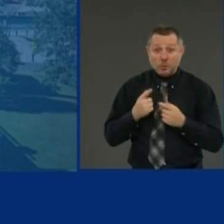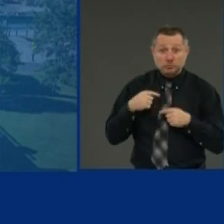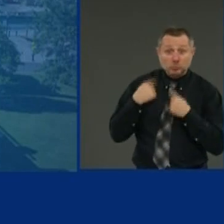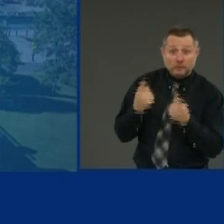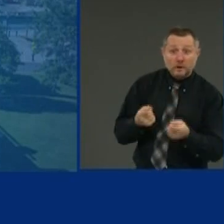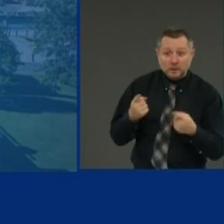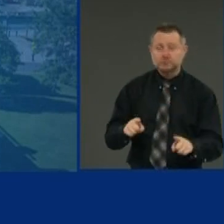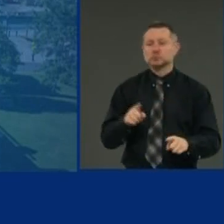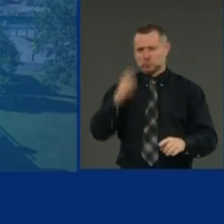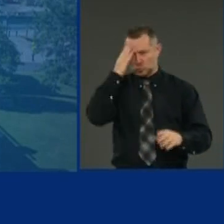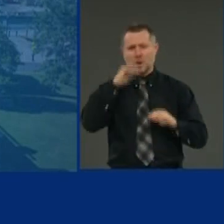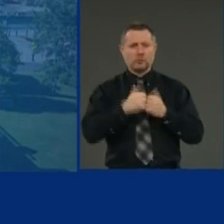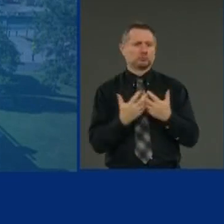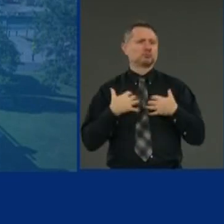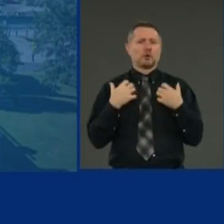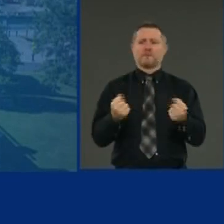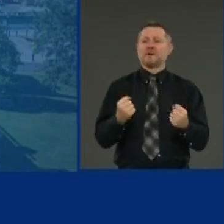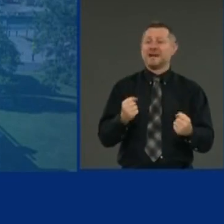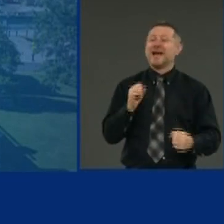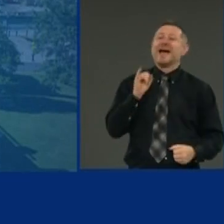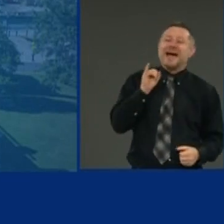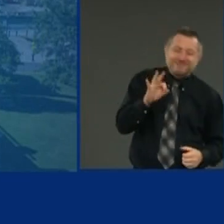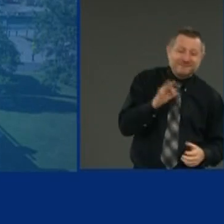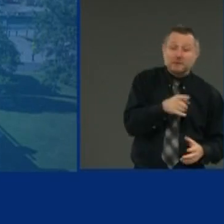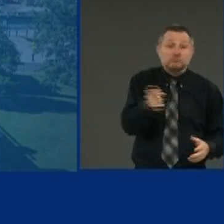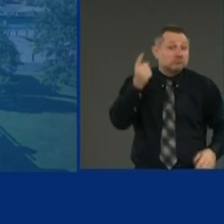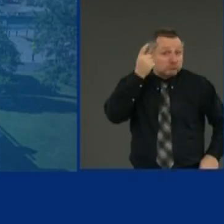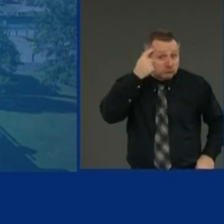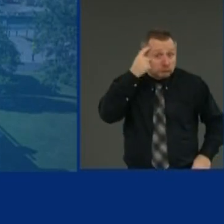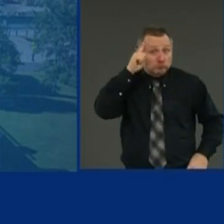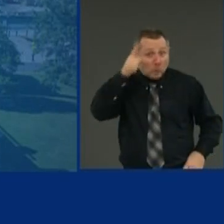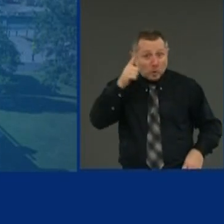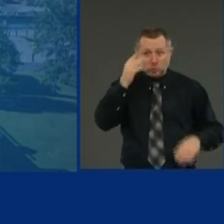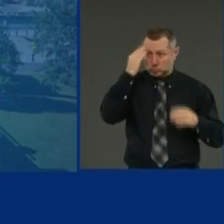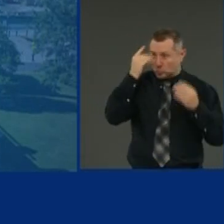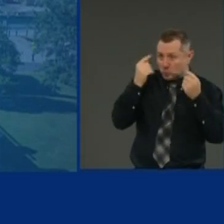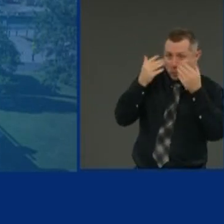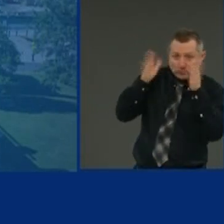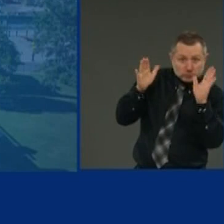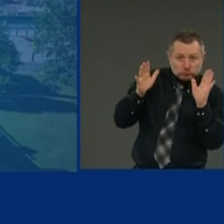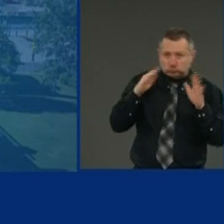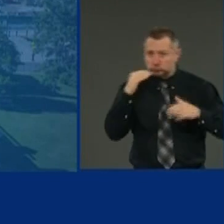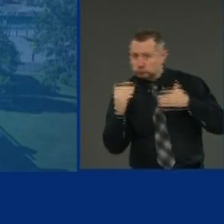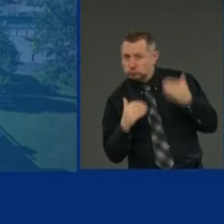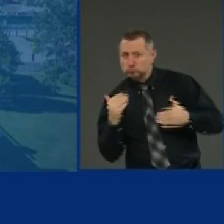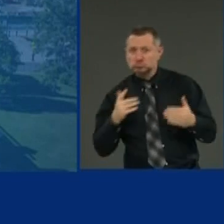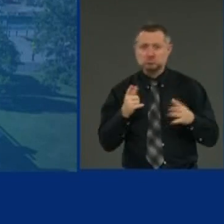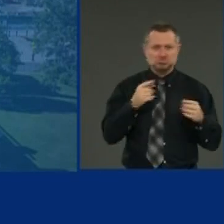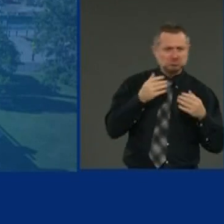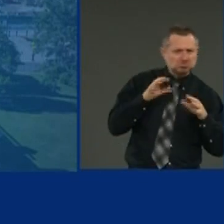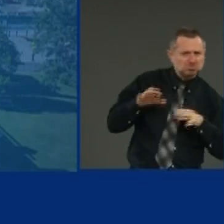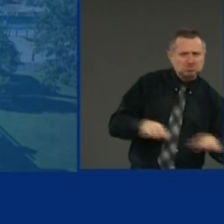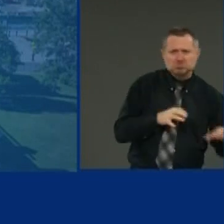IT HAPPENED BECAUSE OF WHAT PEOPLE IN NEW ROCHELLE DID. WE KNOW HOW WE GOT HERE AND HOW WE WILL GET FROM HERE.